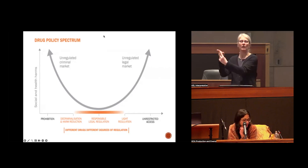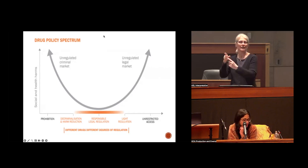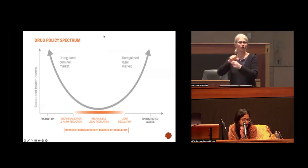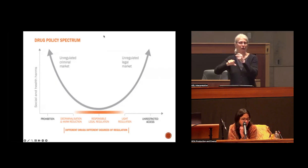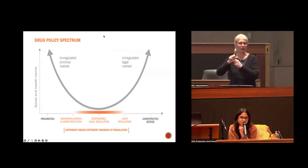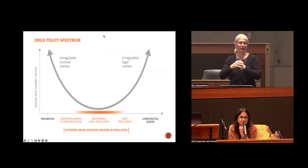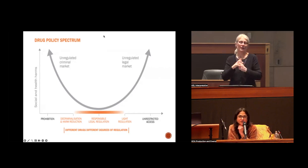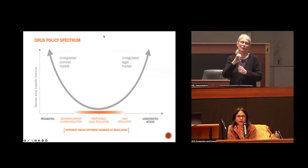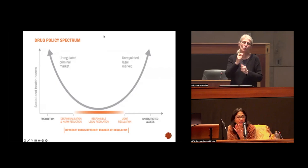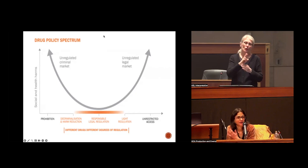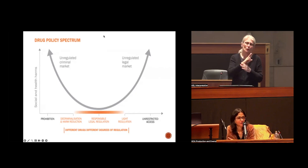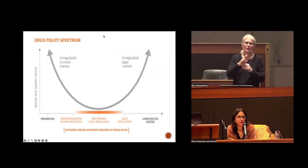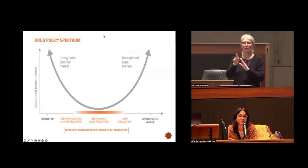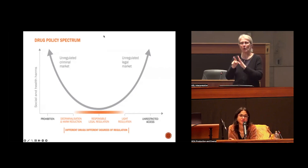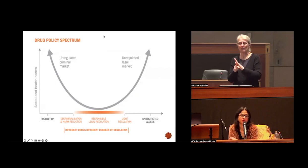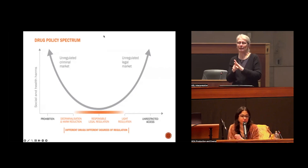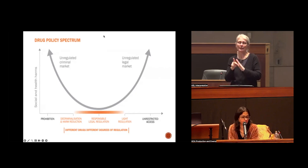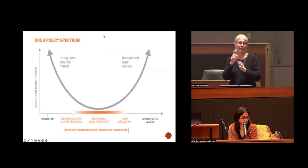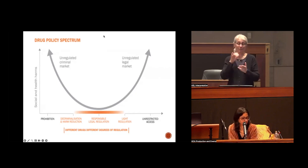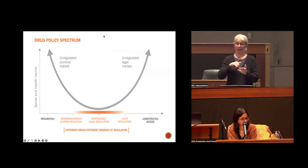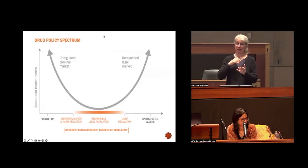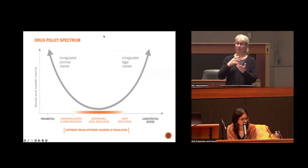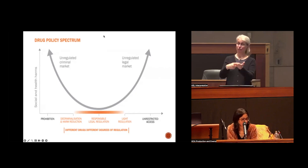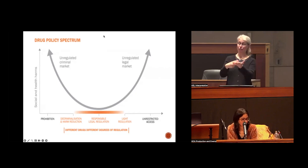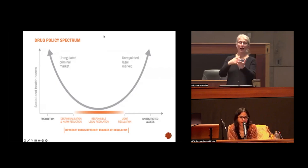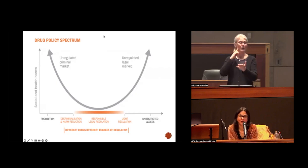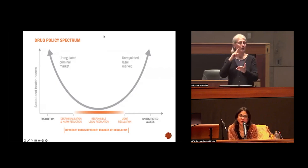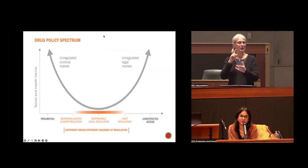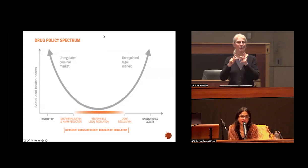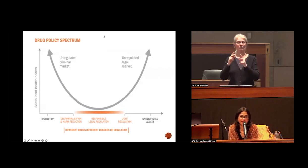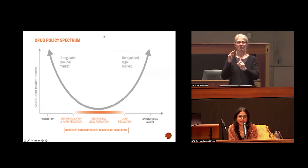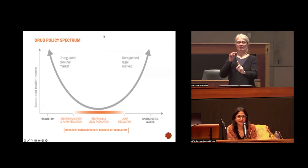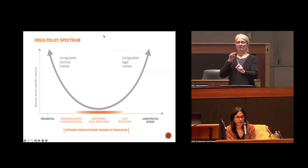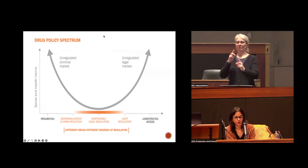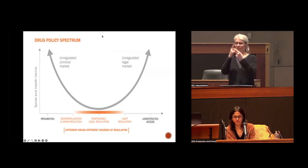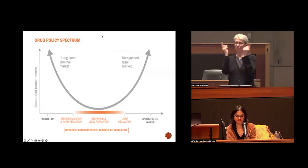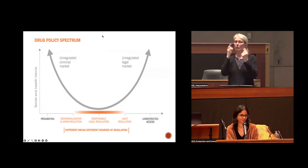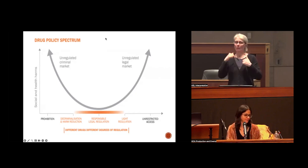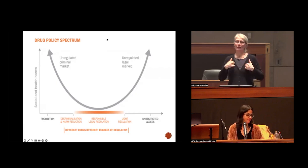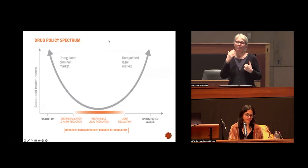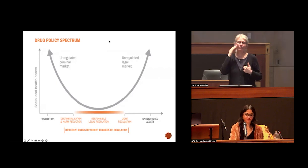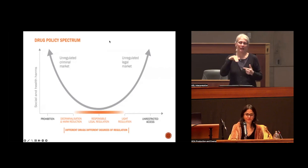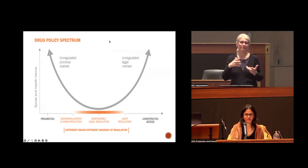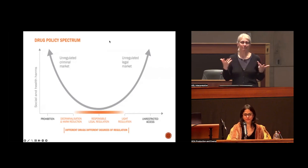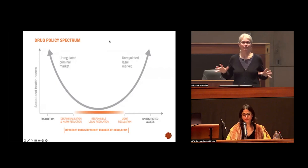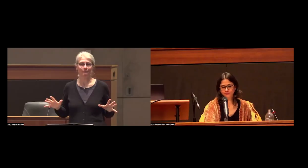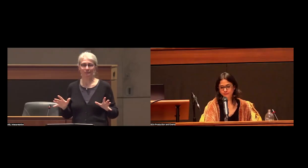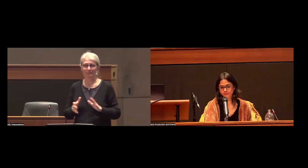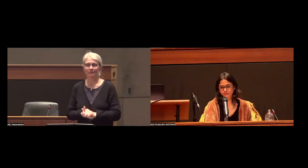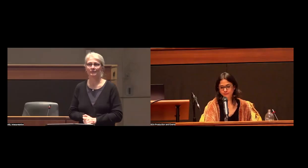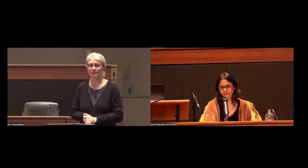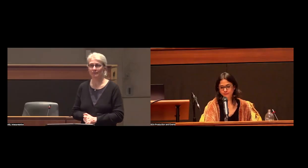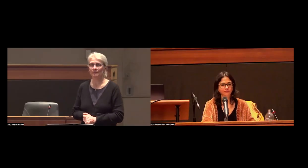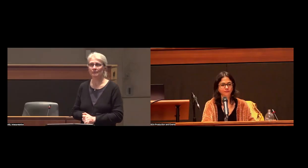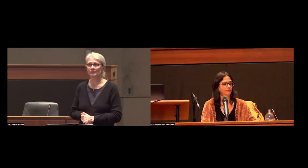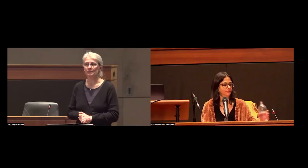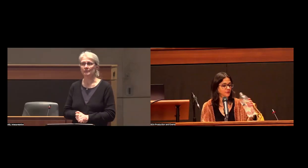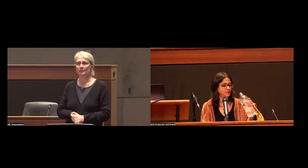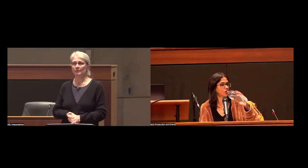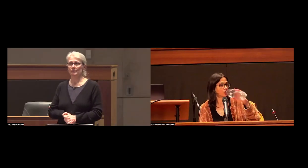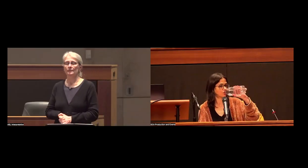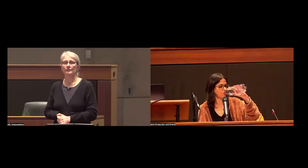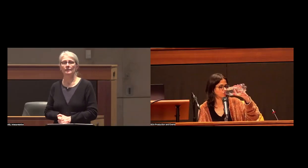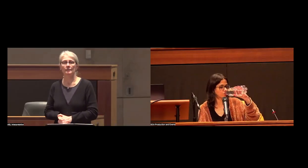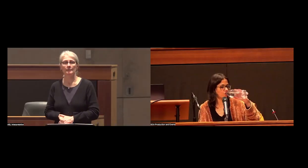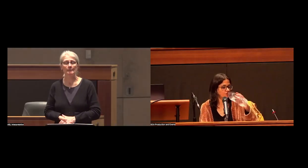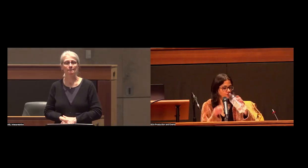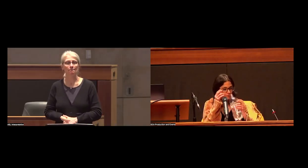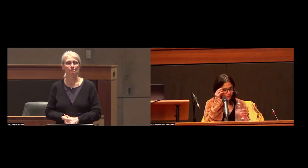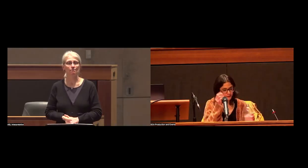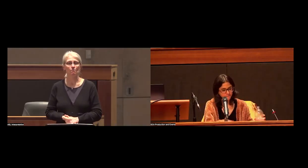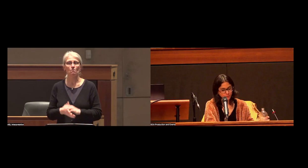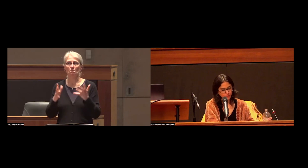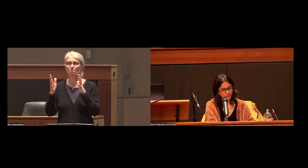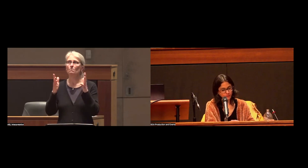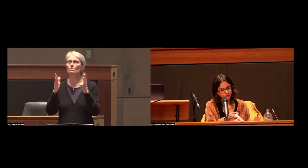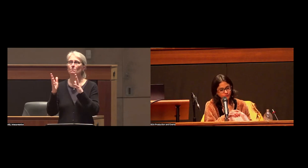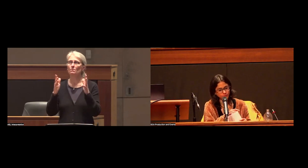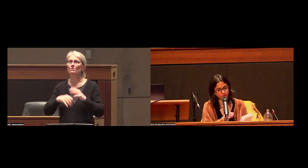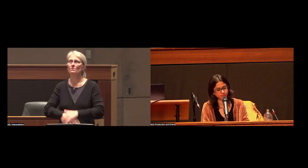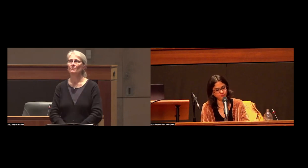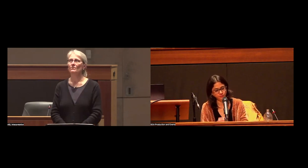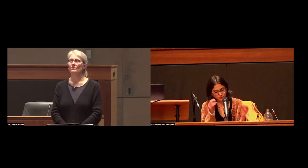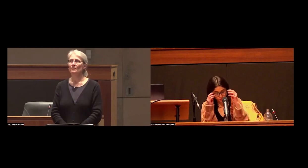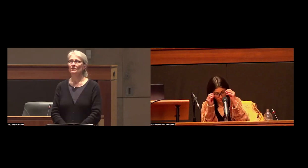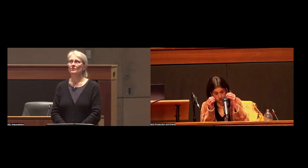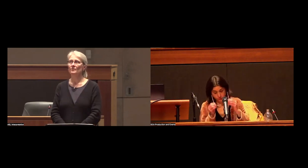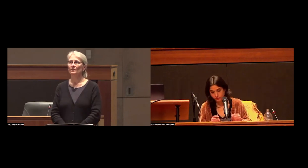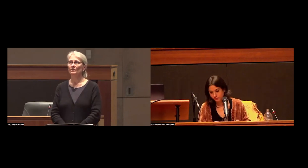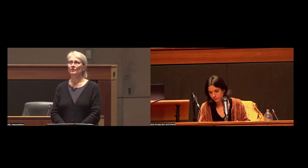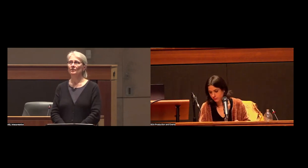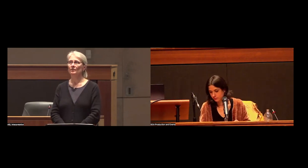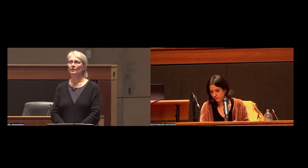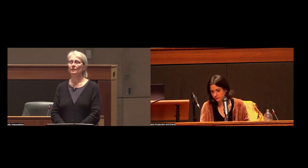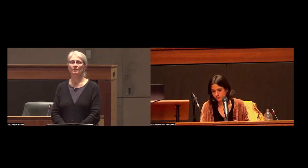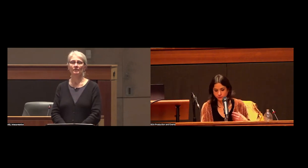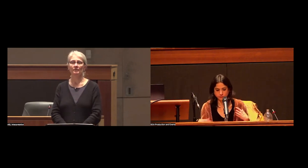use and policy the way I do remains controversial uh and I will leave it at that thank